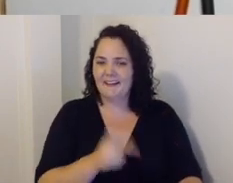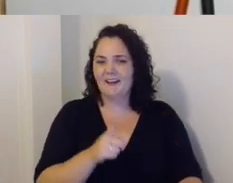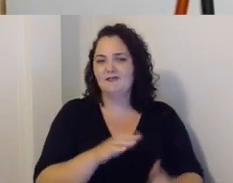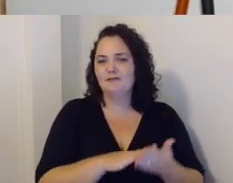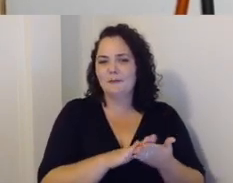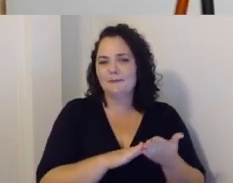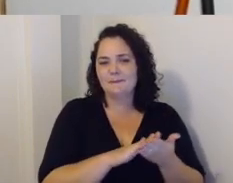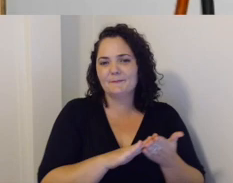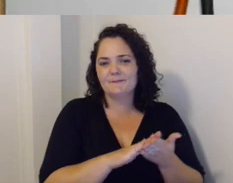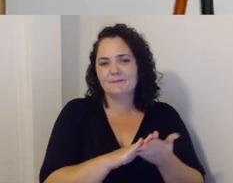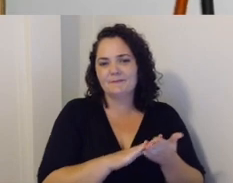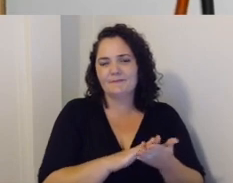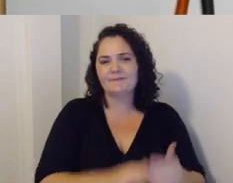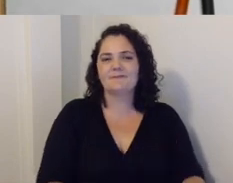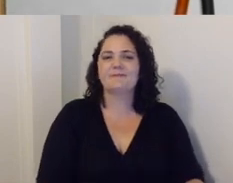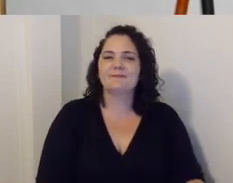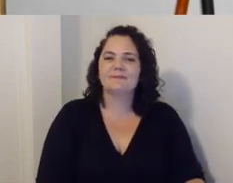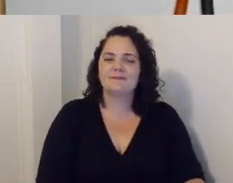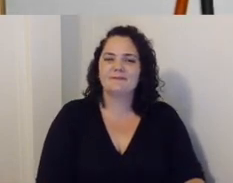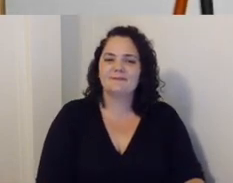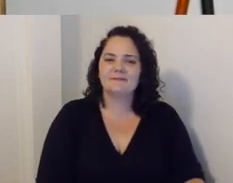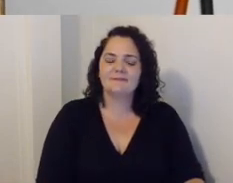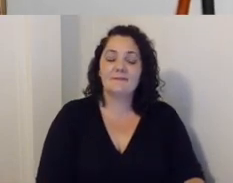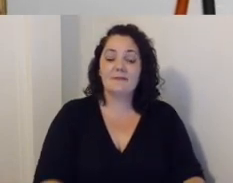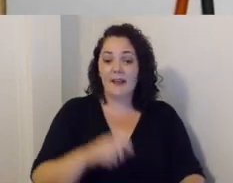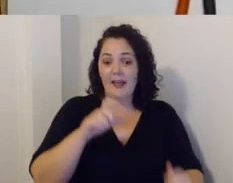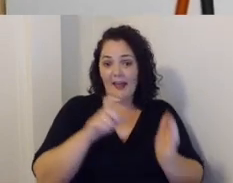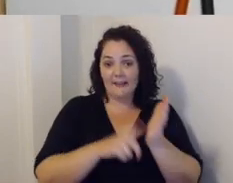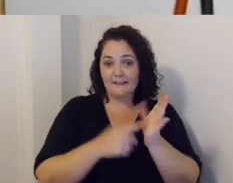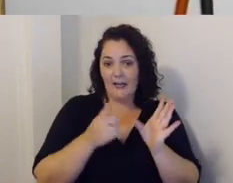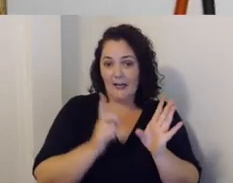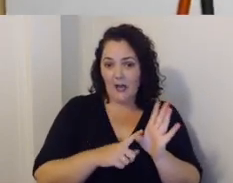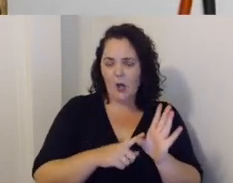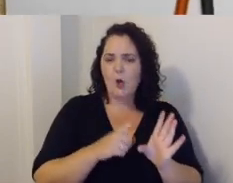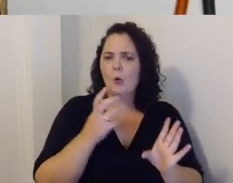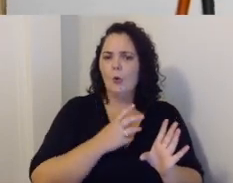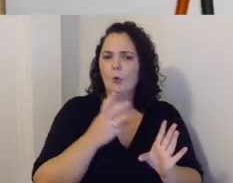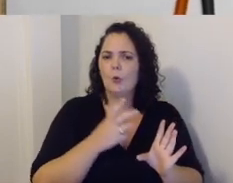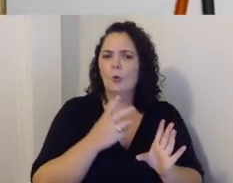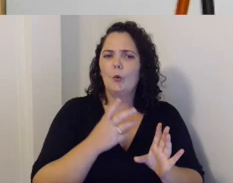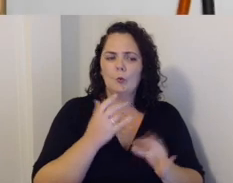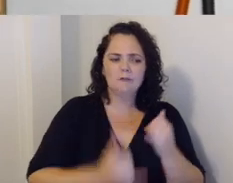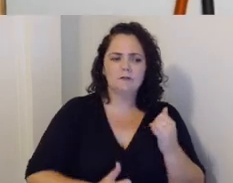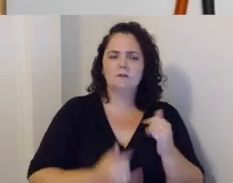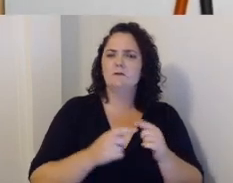back into it again like that. The clay however is the most difficult to erase and I'll show that